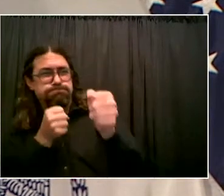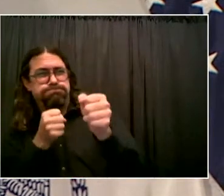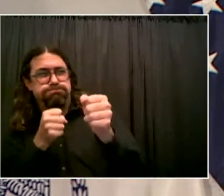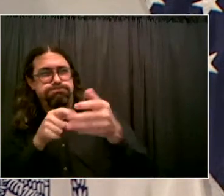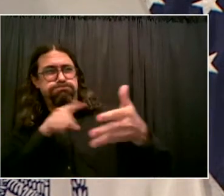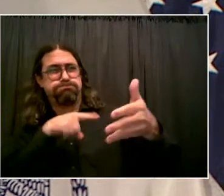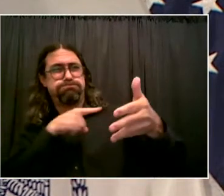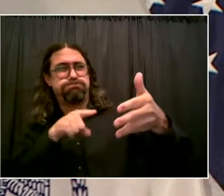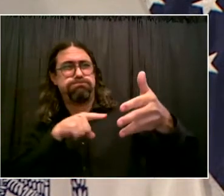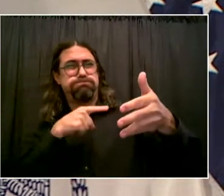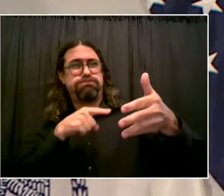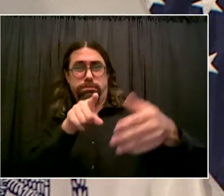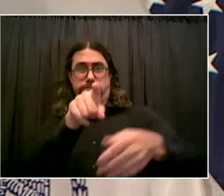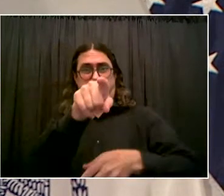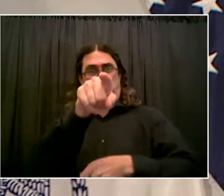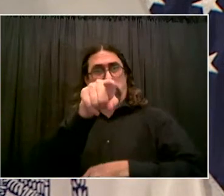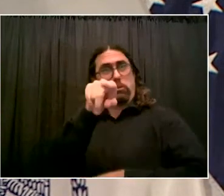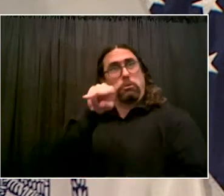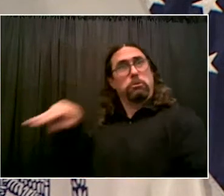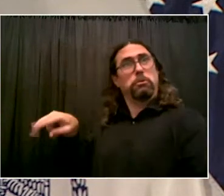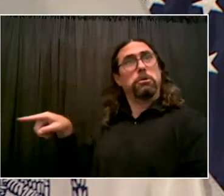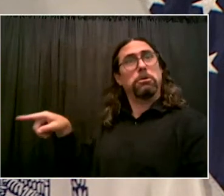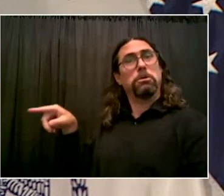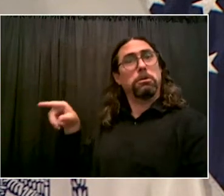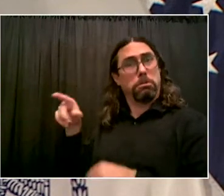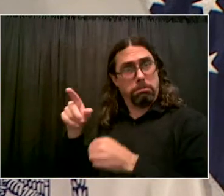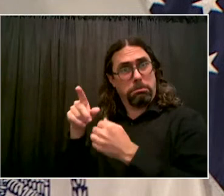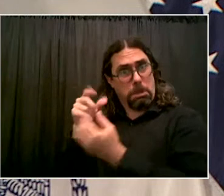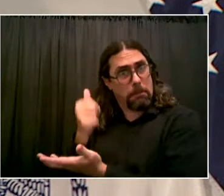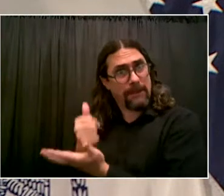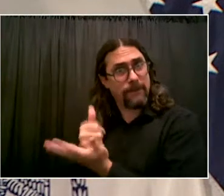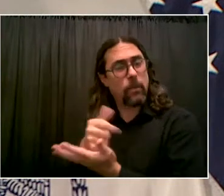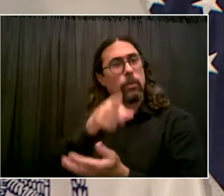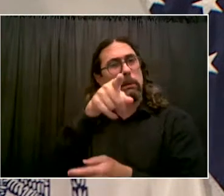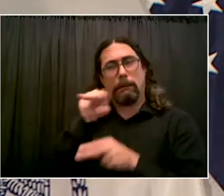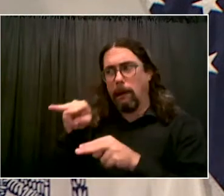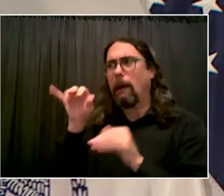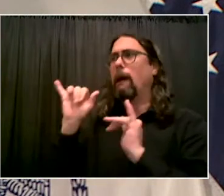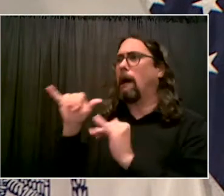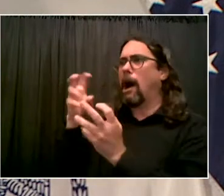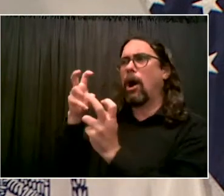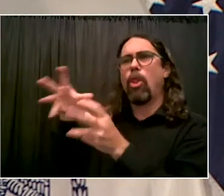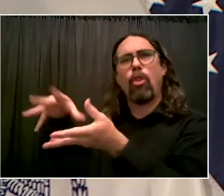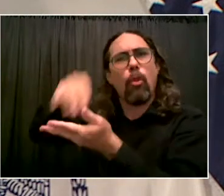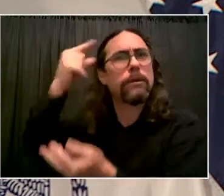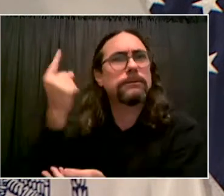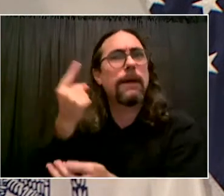AS A KIND OF LANUGAGE HELPFUL WHEN THEY HAVE CONCERNS ABOUT